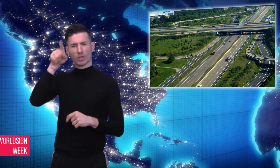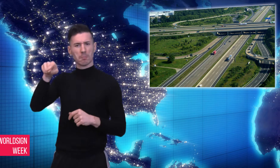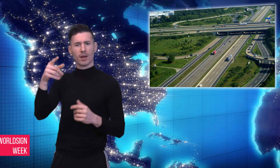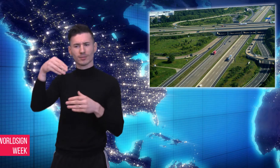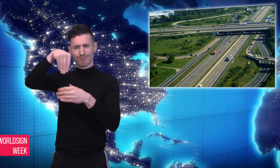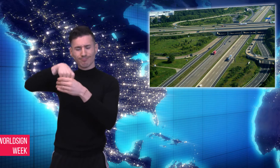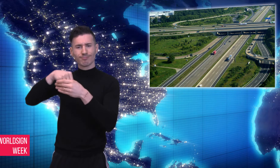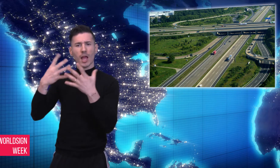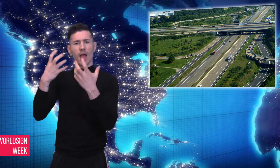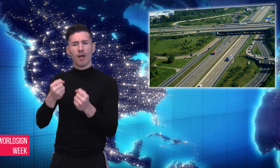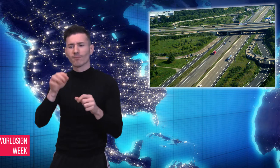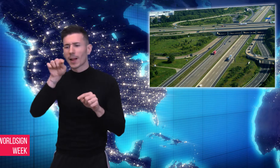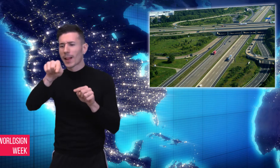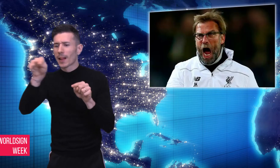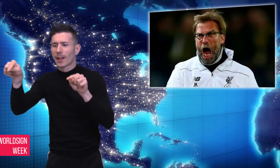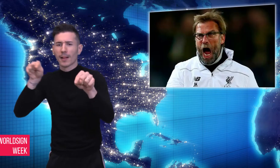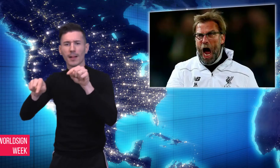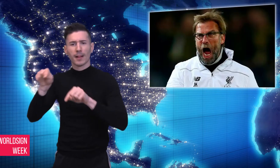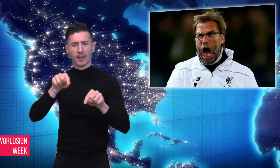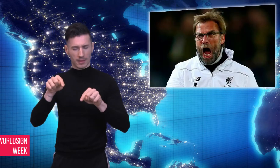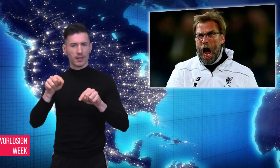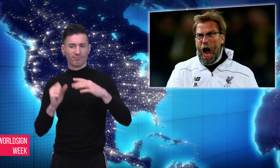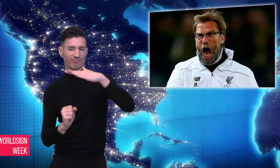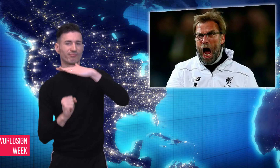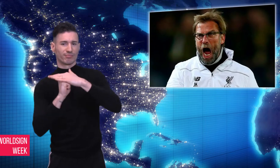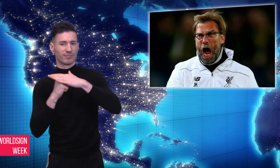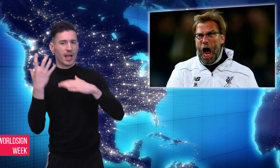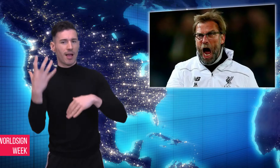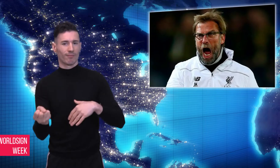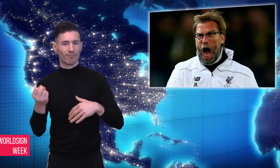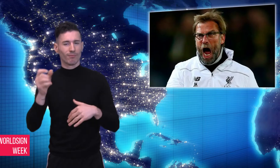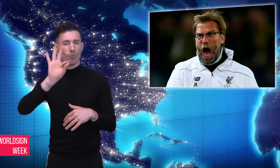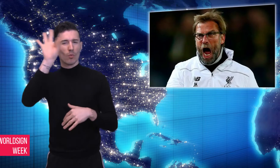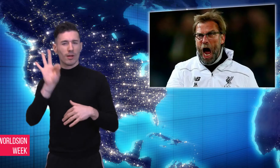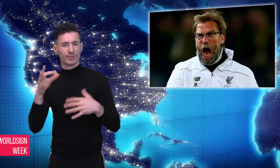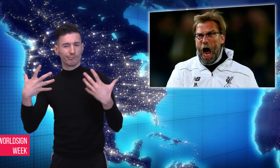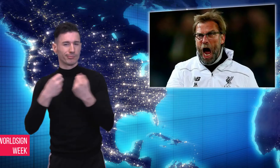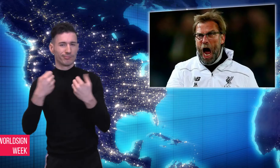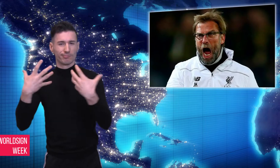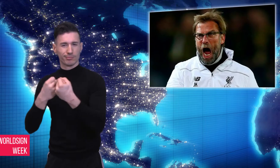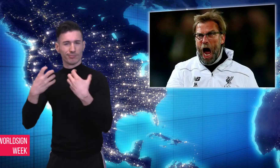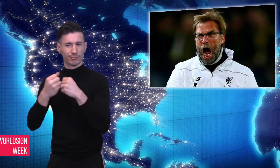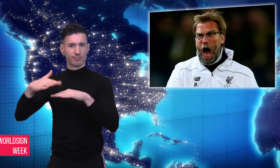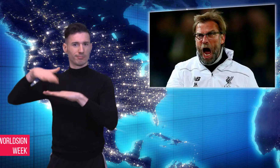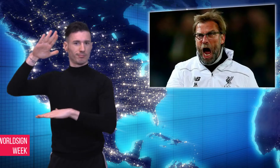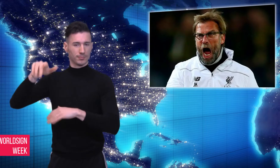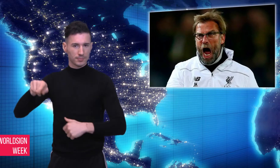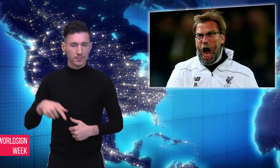highways, except for a few areas that have frequent